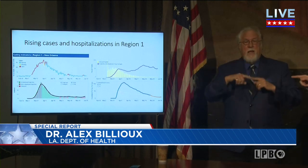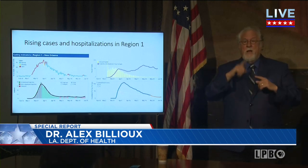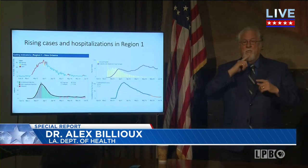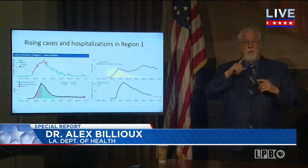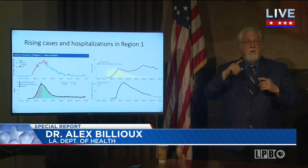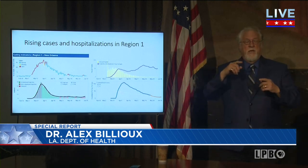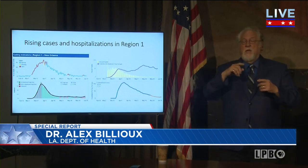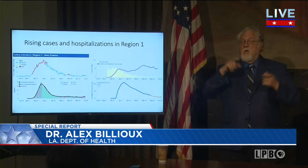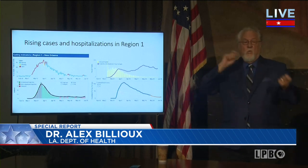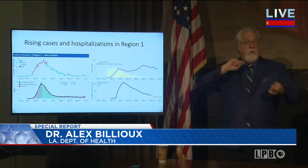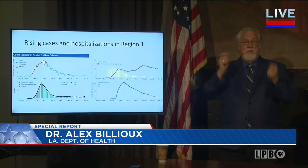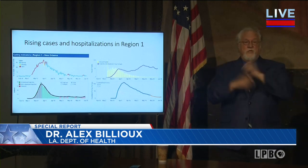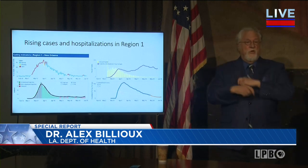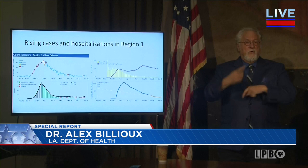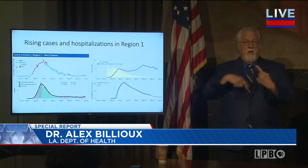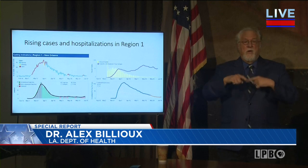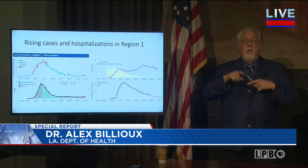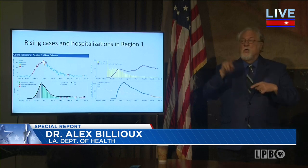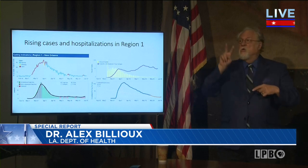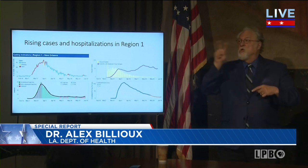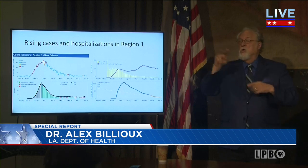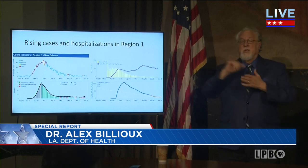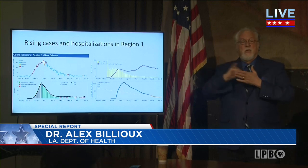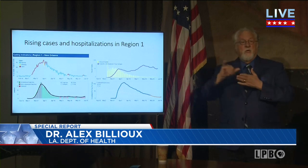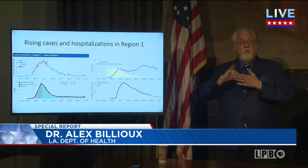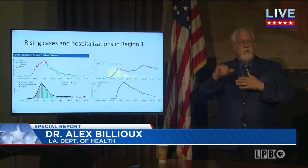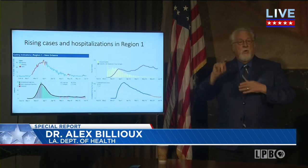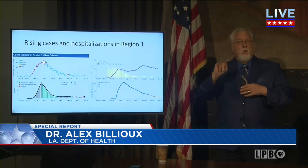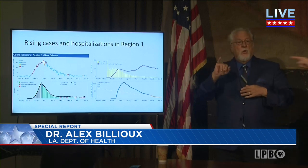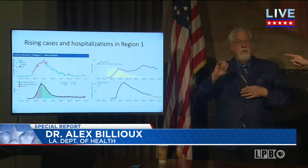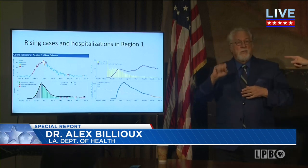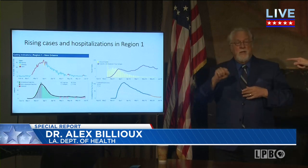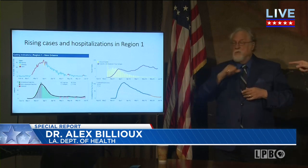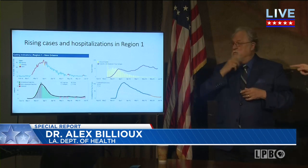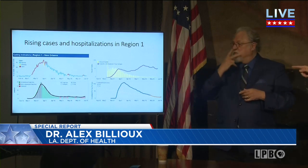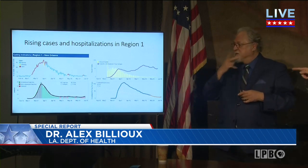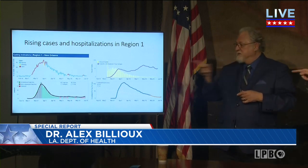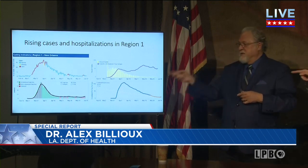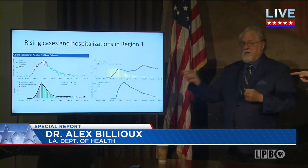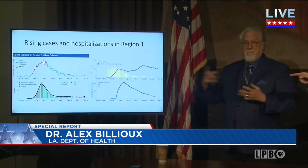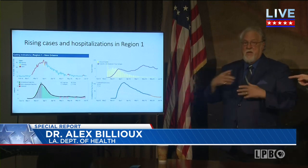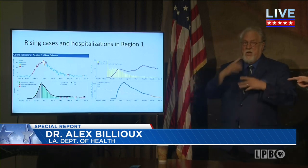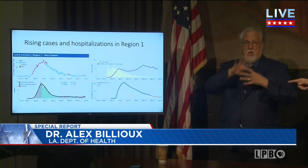FROM PUBLIC HEALTH OFFICIALS FROM THE GOVERNOR, THE STAY AT HOME ORDER.